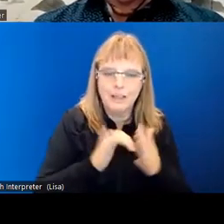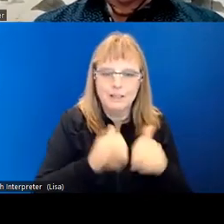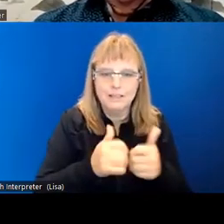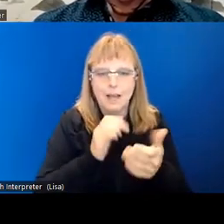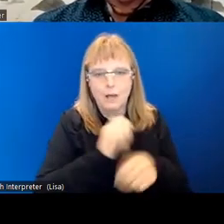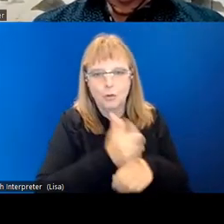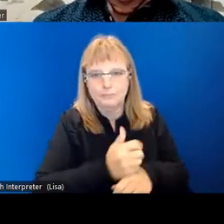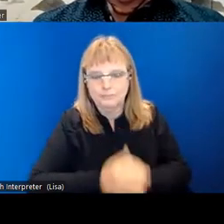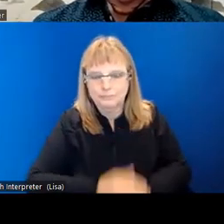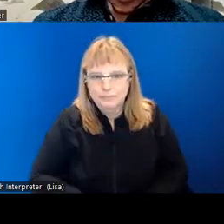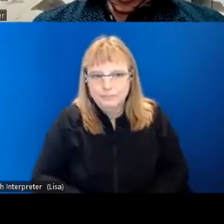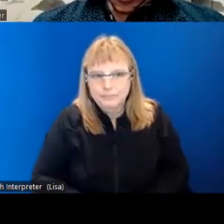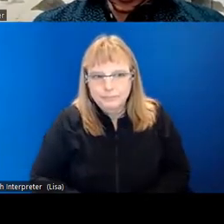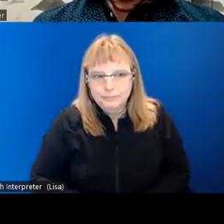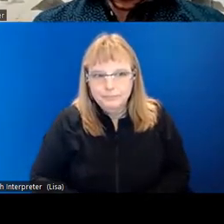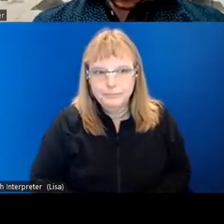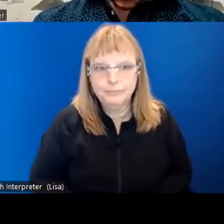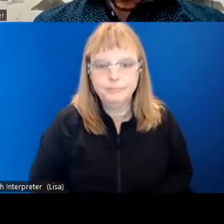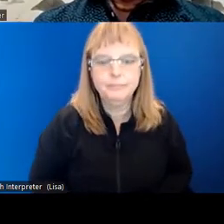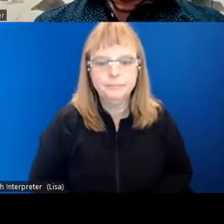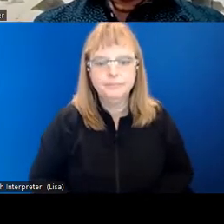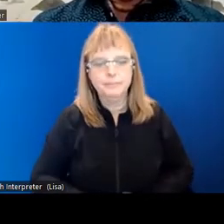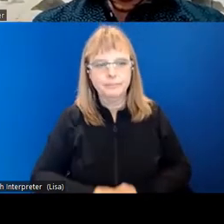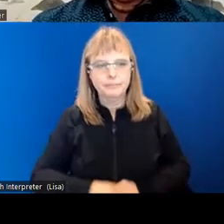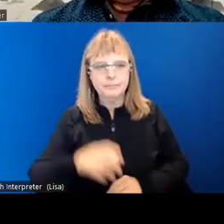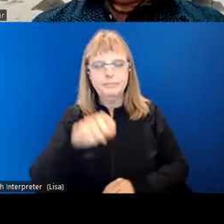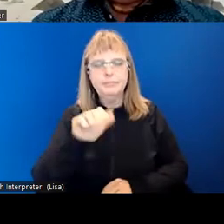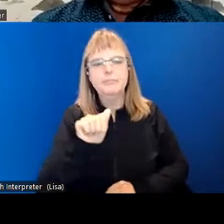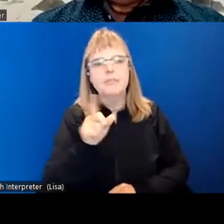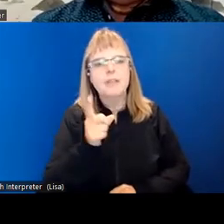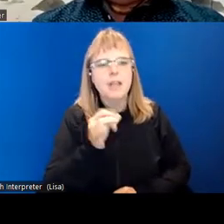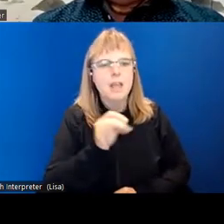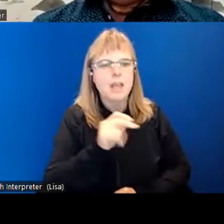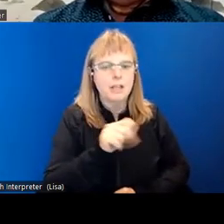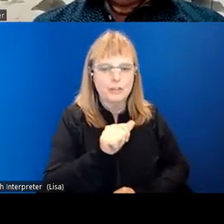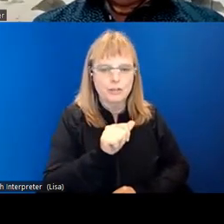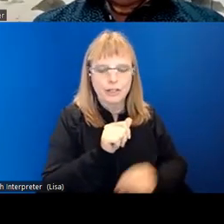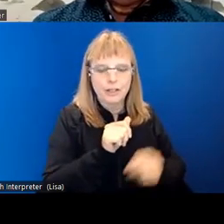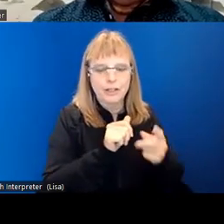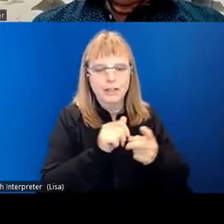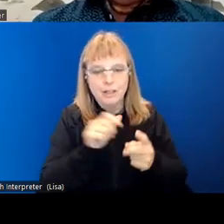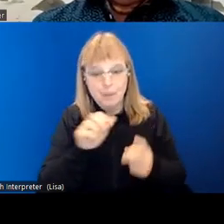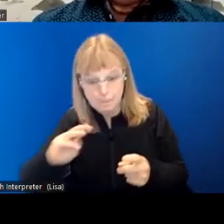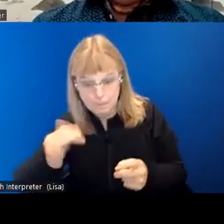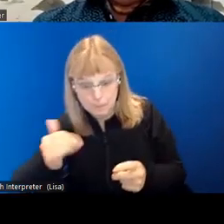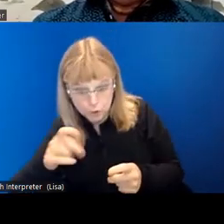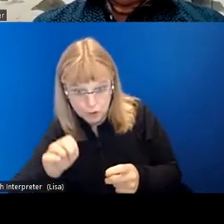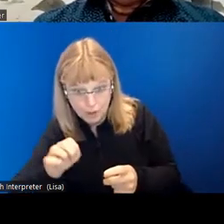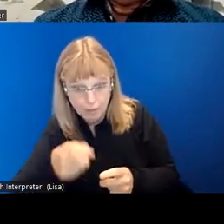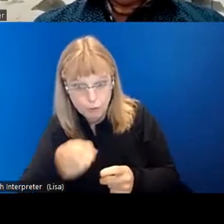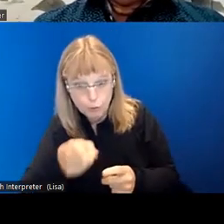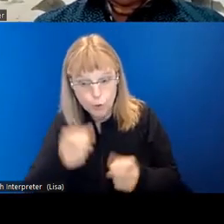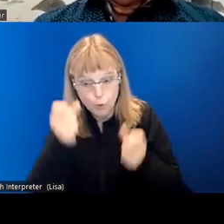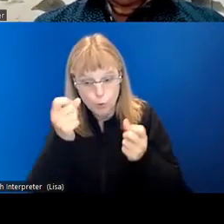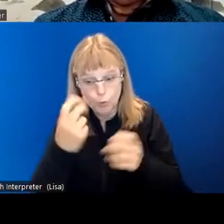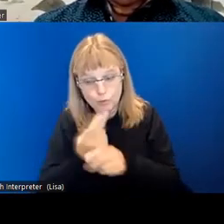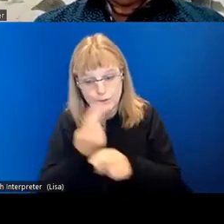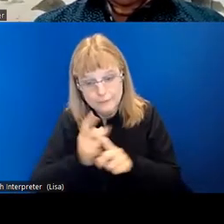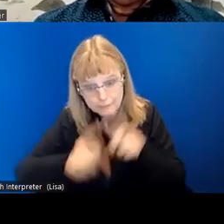Michelle, you, like many people here, are wearing lots of hats including as NEFA staff right now too,